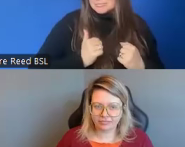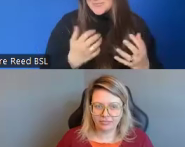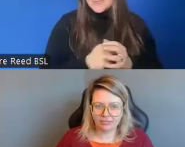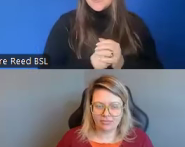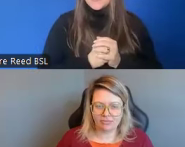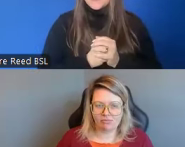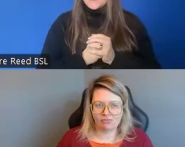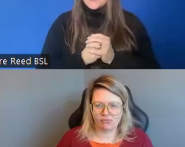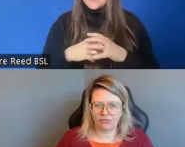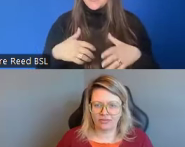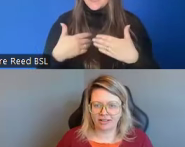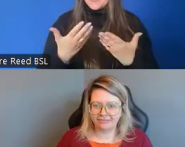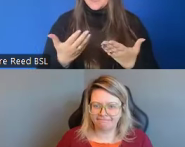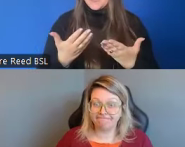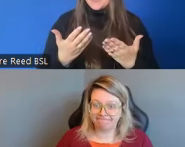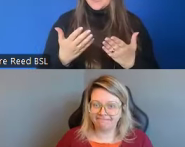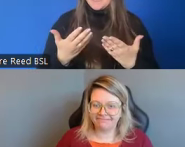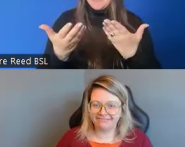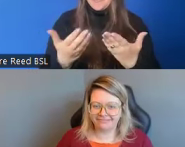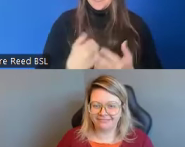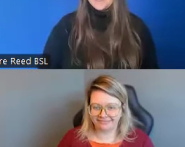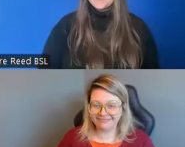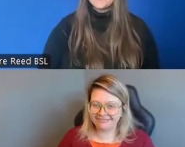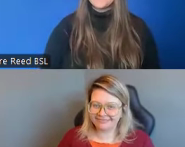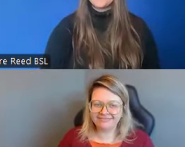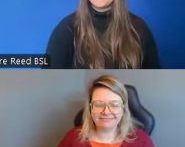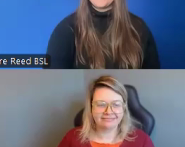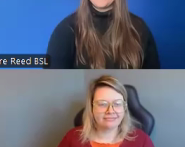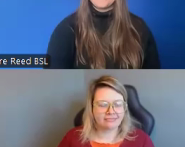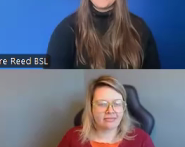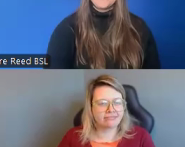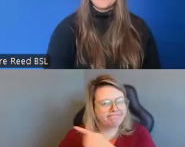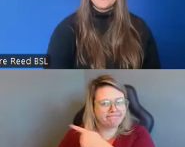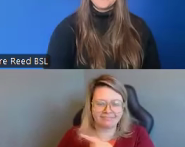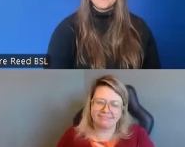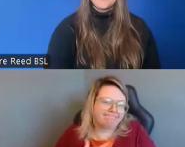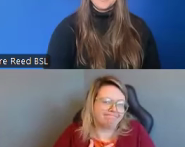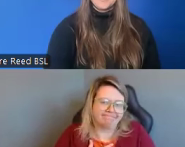A Lord of the Rings picture in there. It's always think about your vision statement.